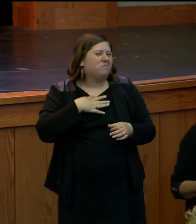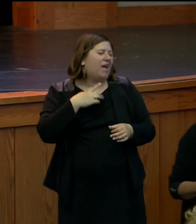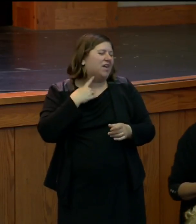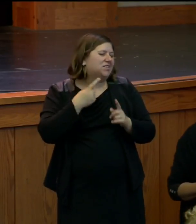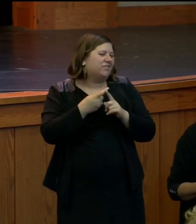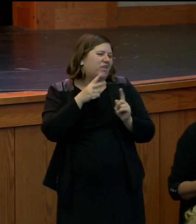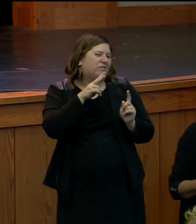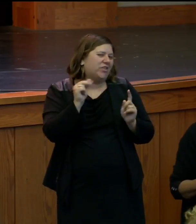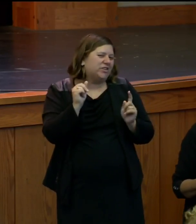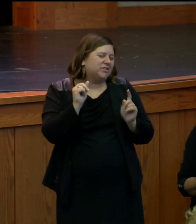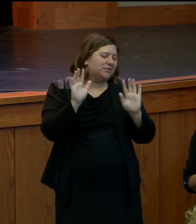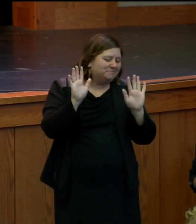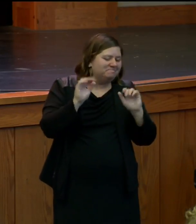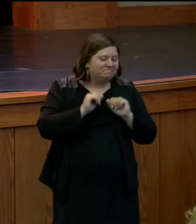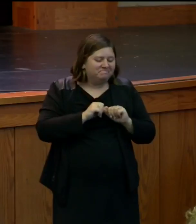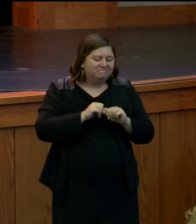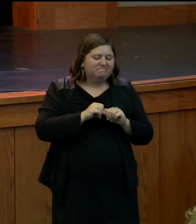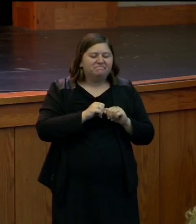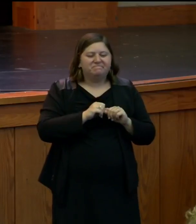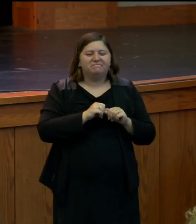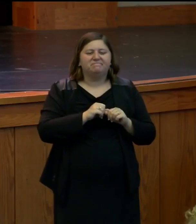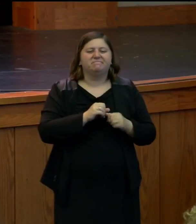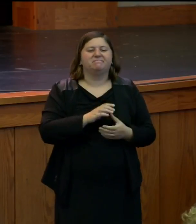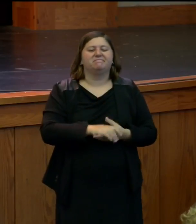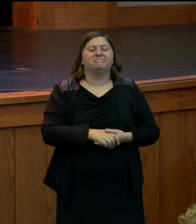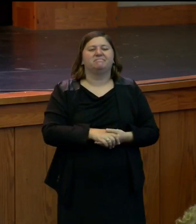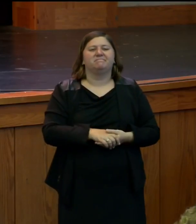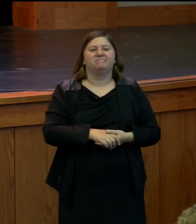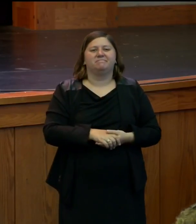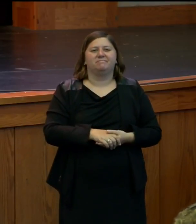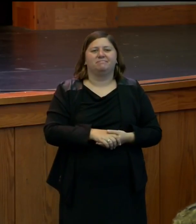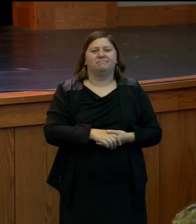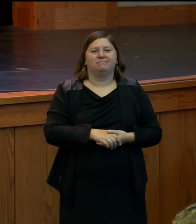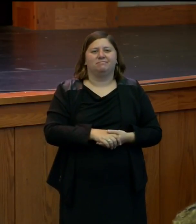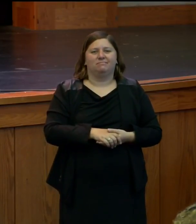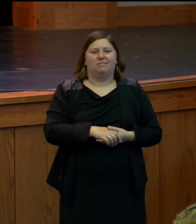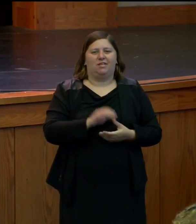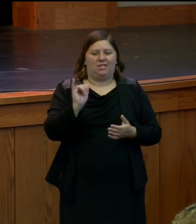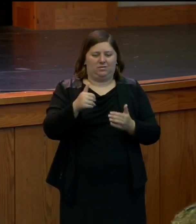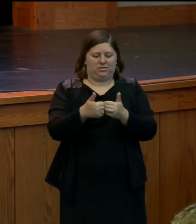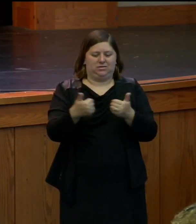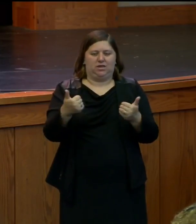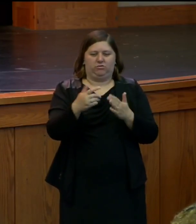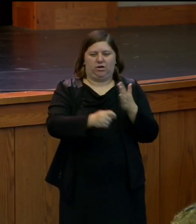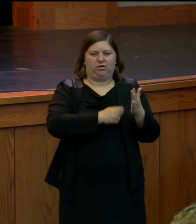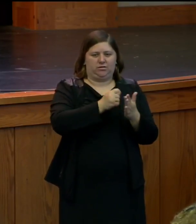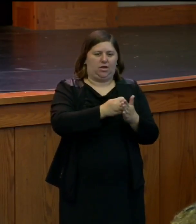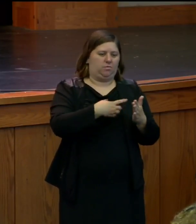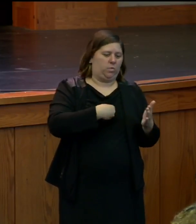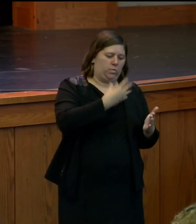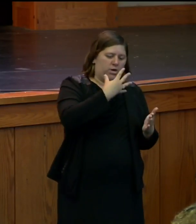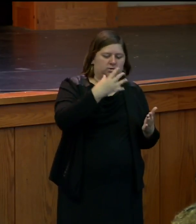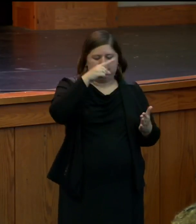THE BLUE RIDGE MOUNTAINS. IT WAS OF THE SEGREGATED ERA.